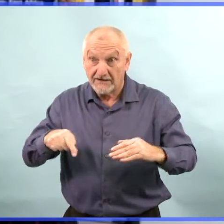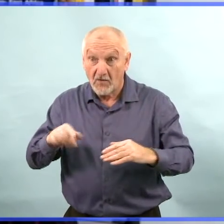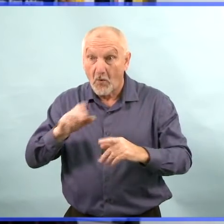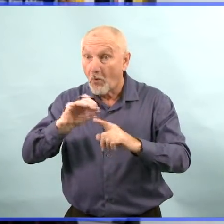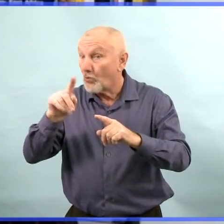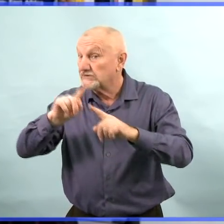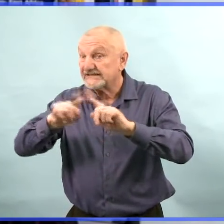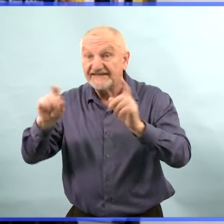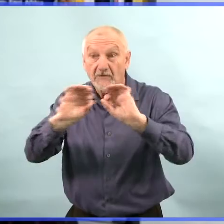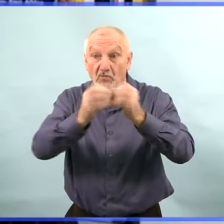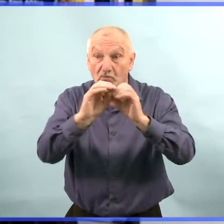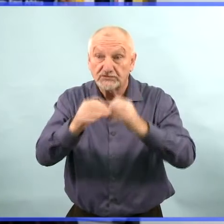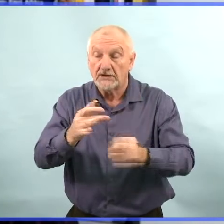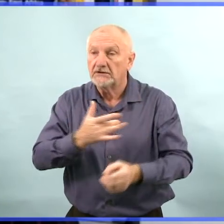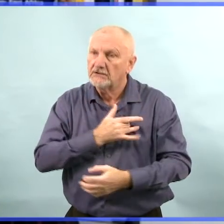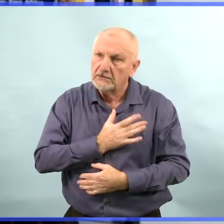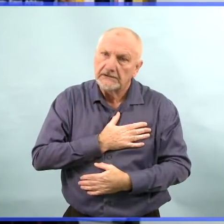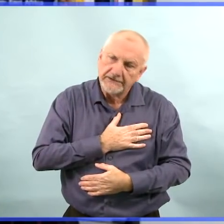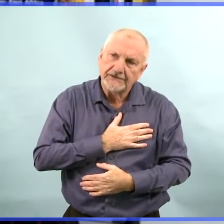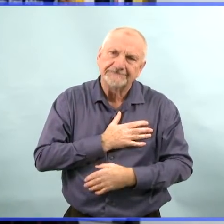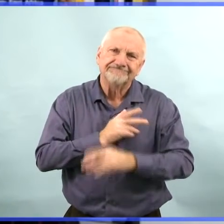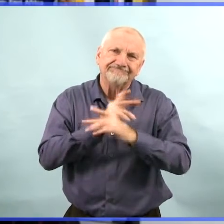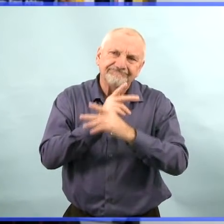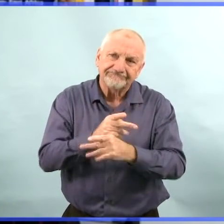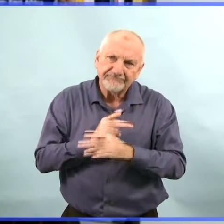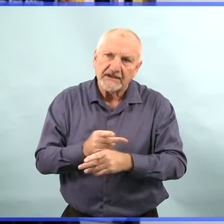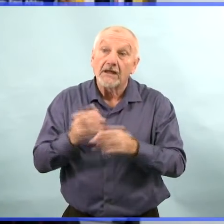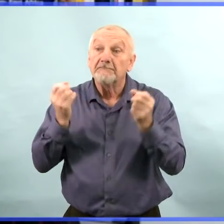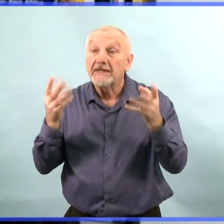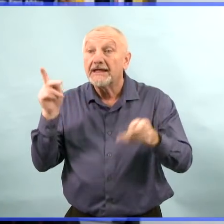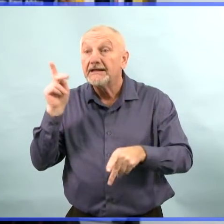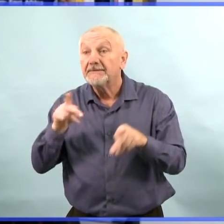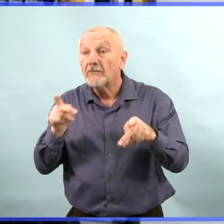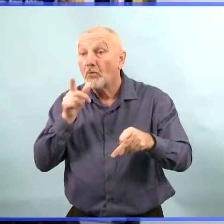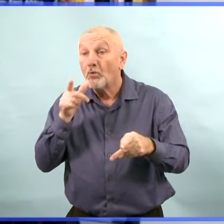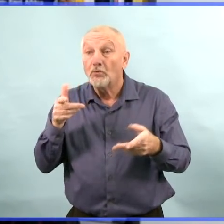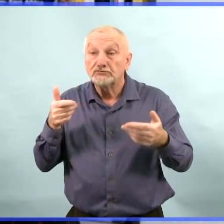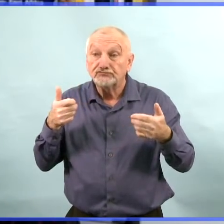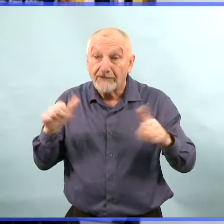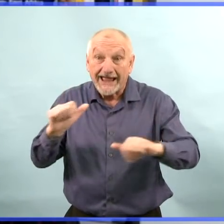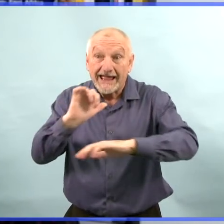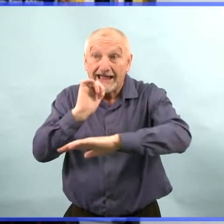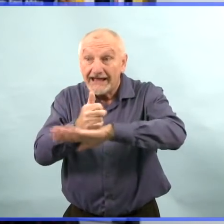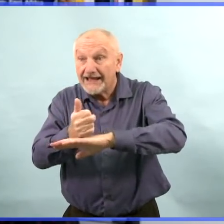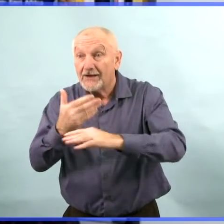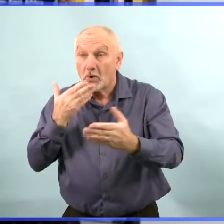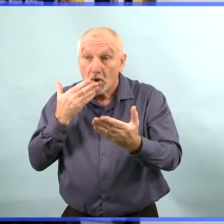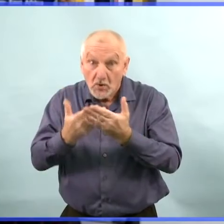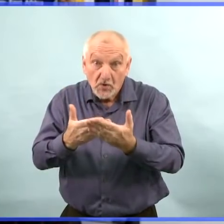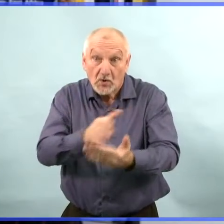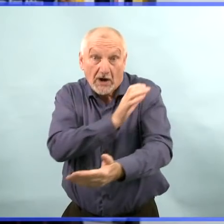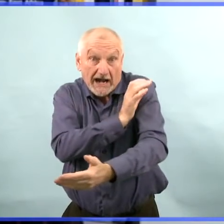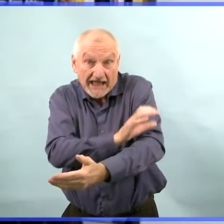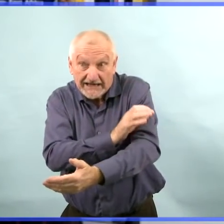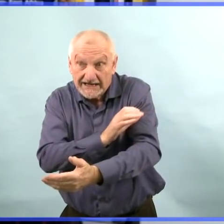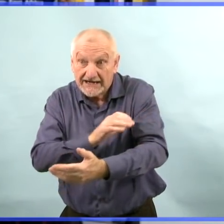beyond to provide safe accessible and culturally sensitive vaccine clinic options saint amont